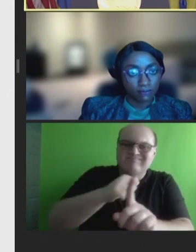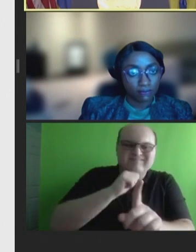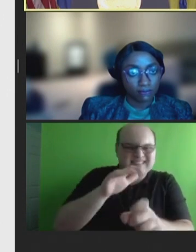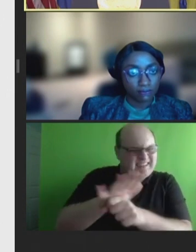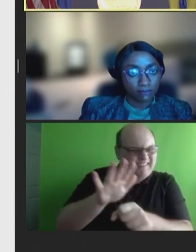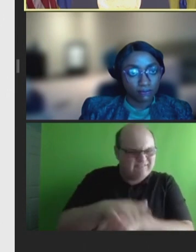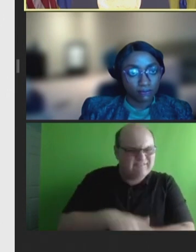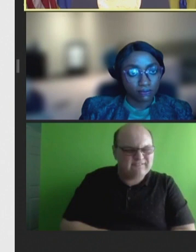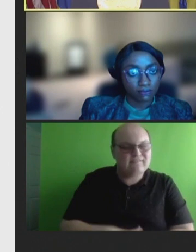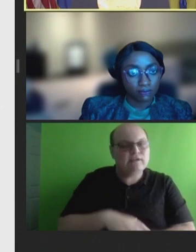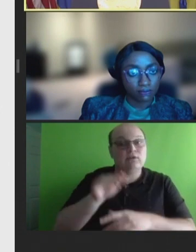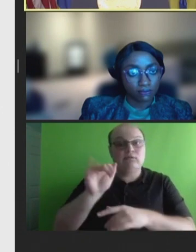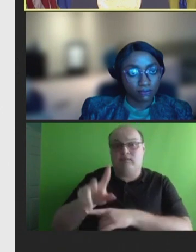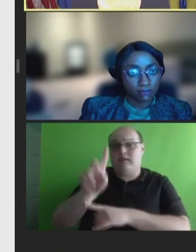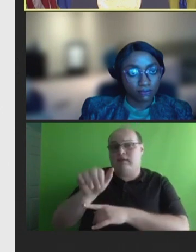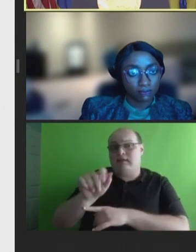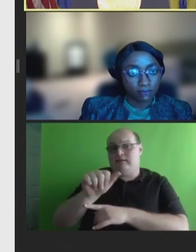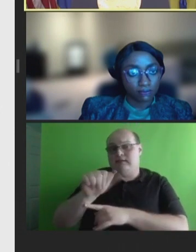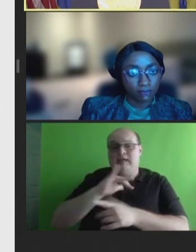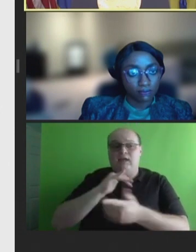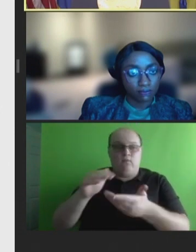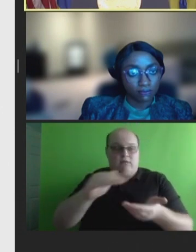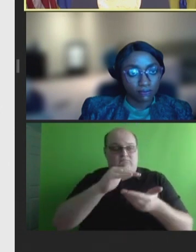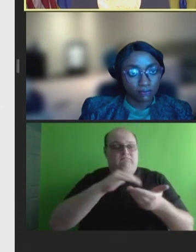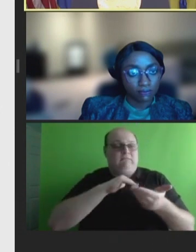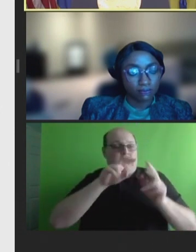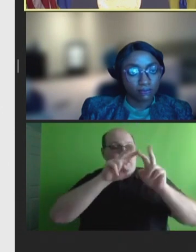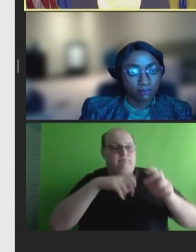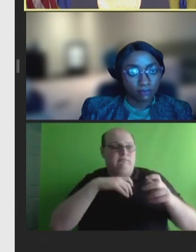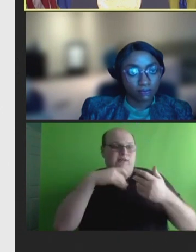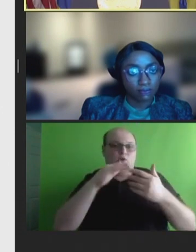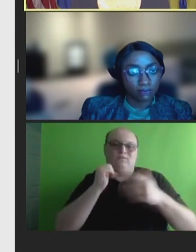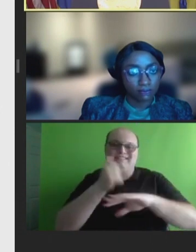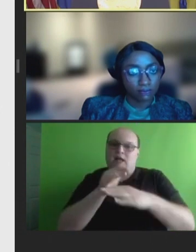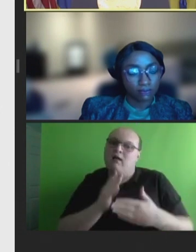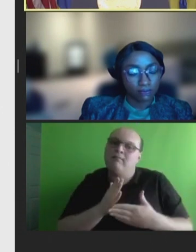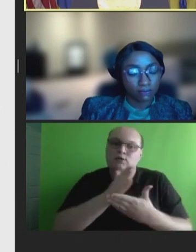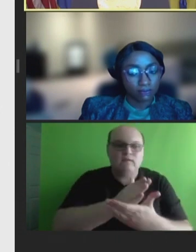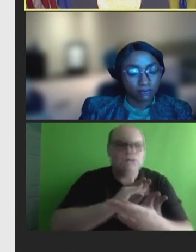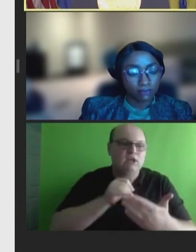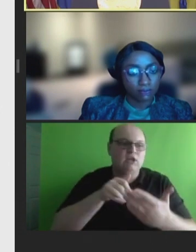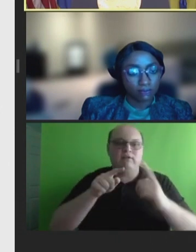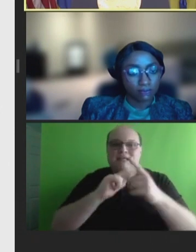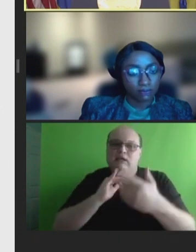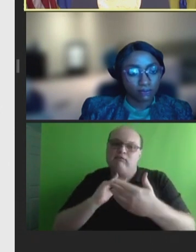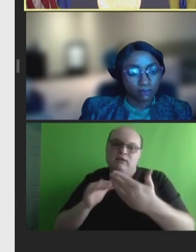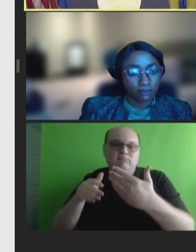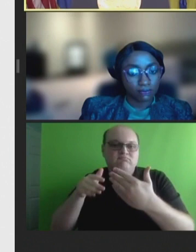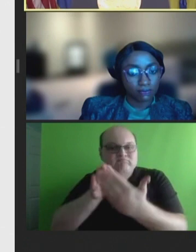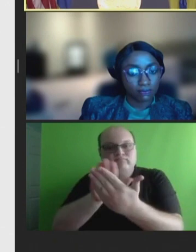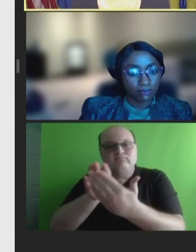look at data to target interventions in different ways is really an important thing for us to do.